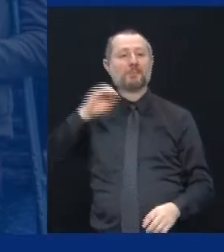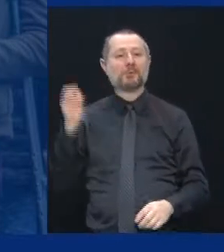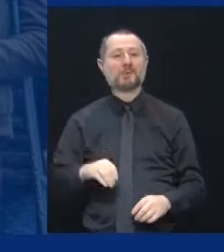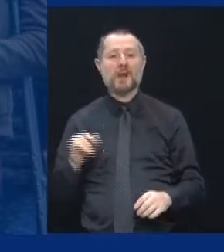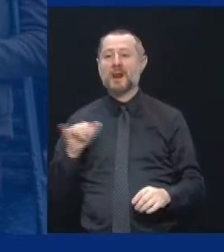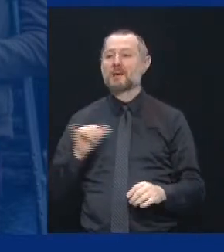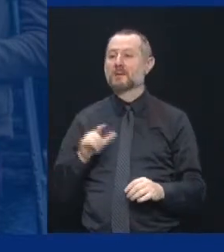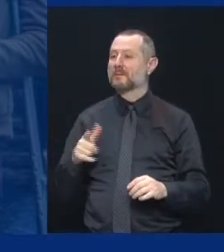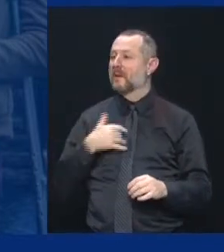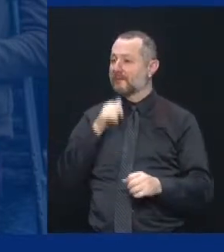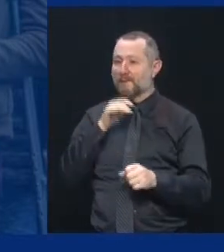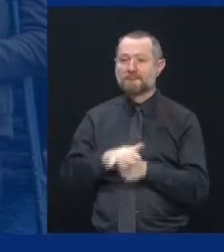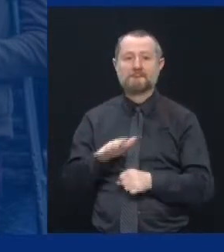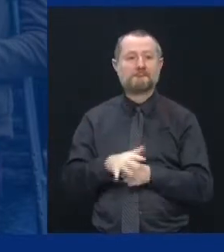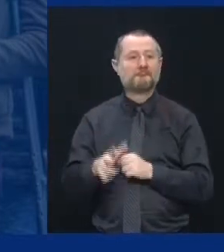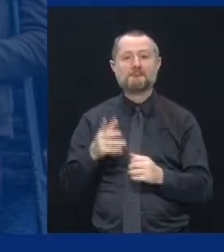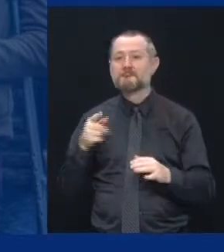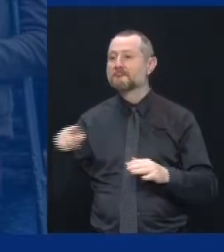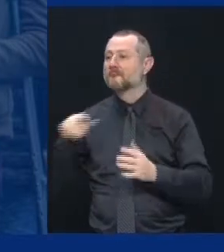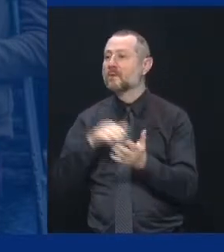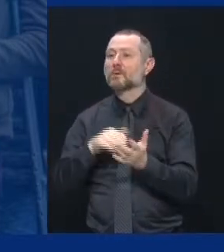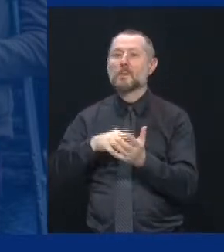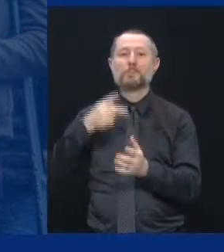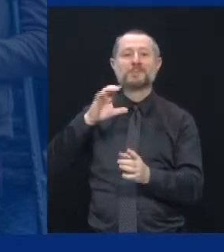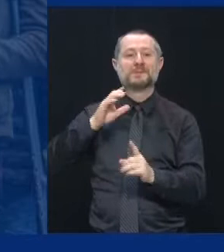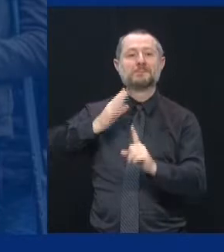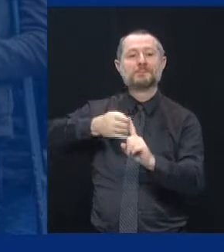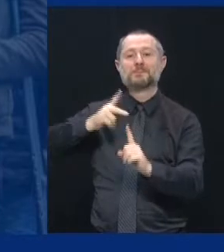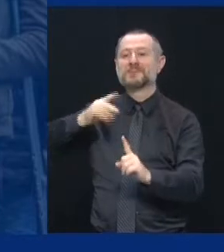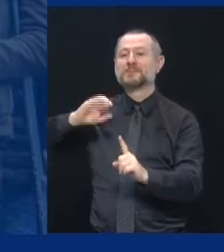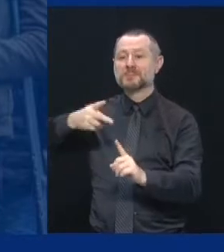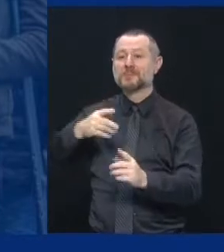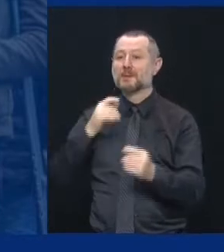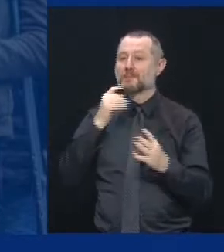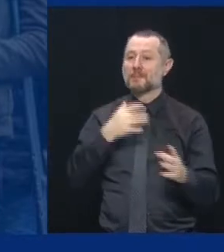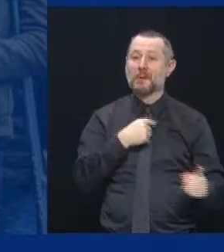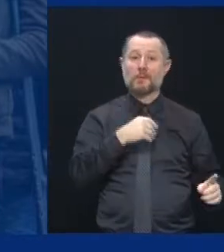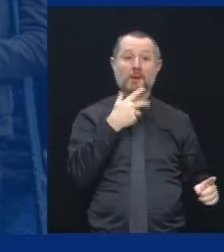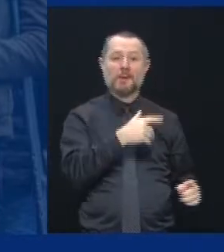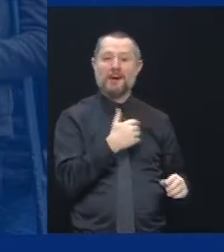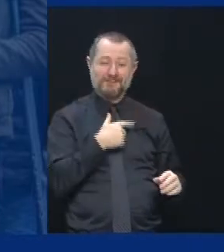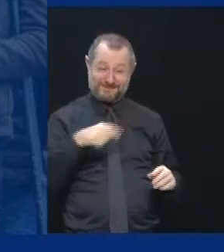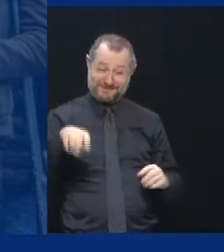MAJORITY BLACK ZIP CODES, 67% MORE LIKELY TO FACE A SHORTAGE OF PRIMARY CARE DOCTORS.